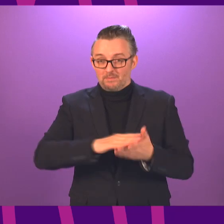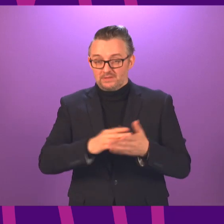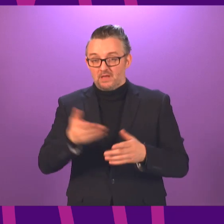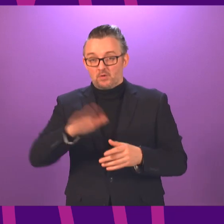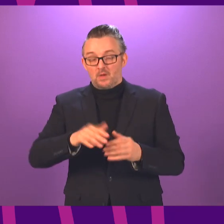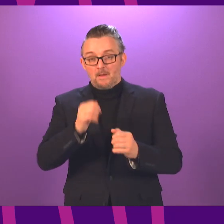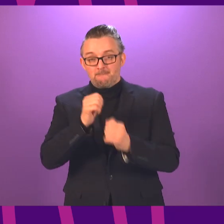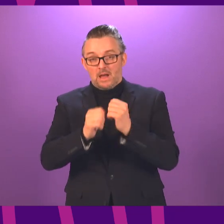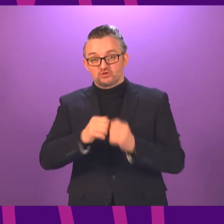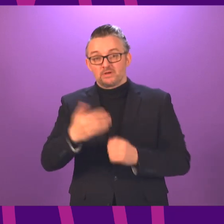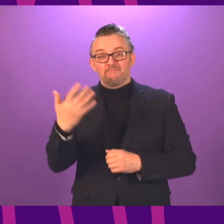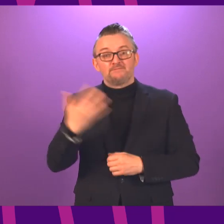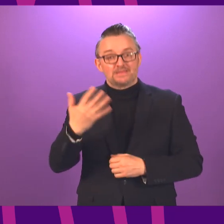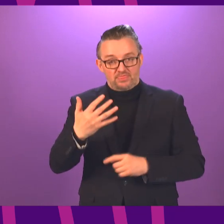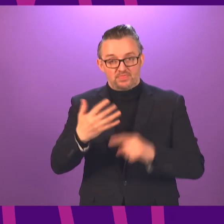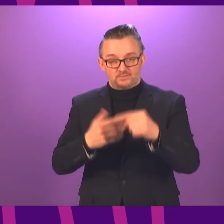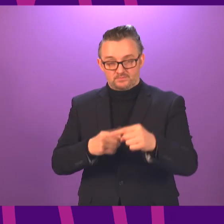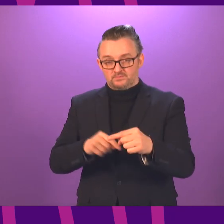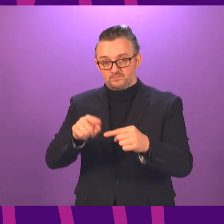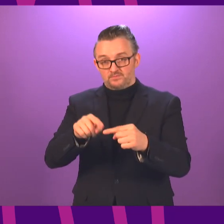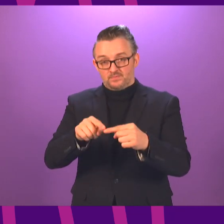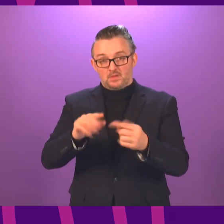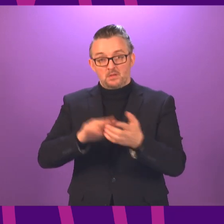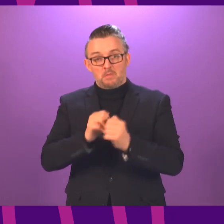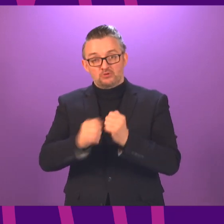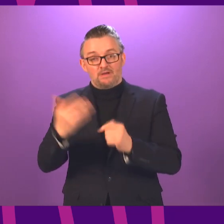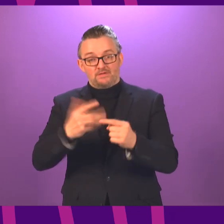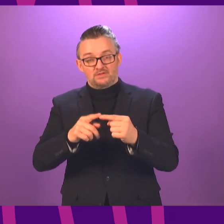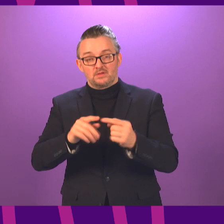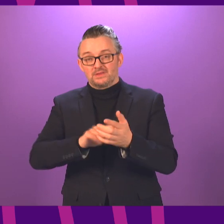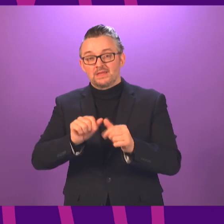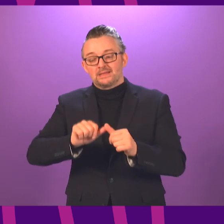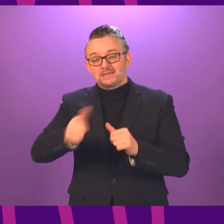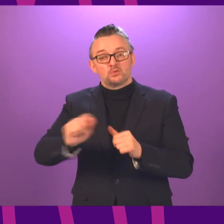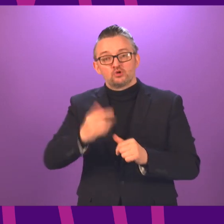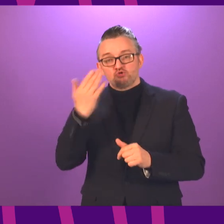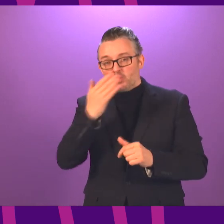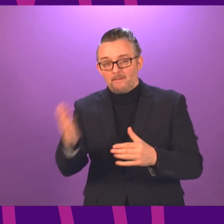15 March. We hope that that will include the next phase of school return, which will start